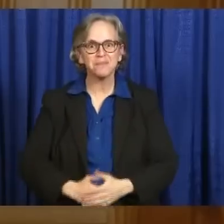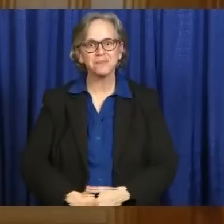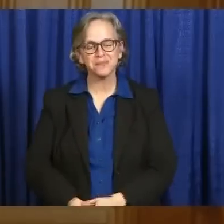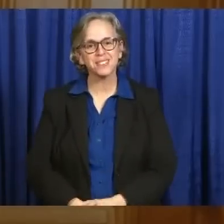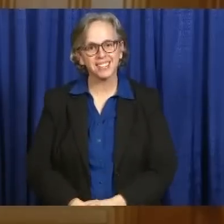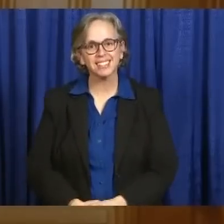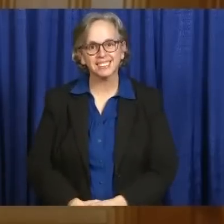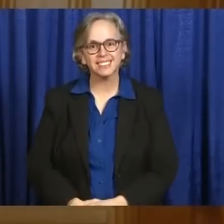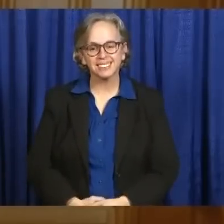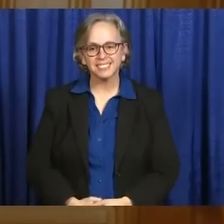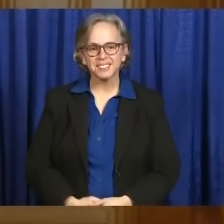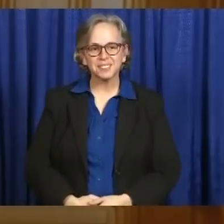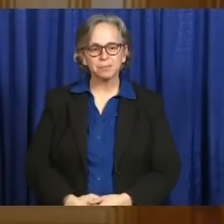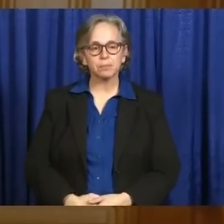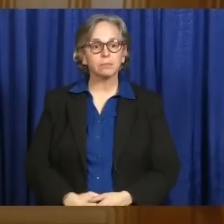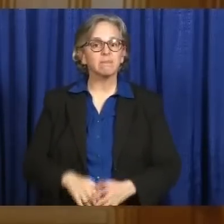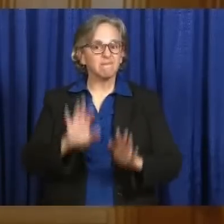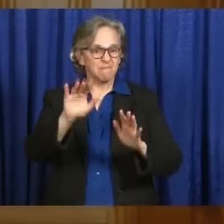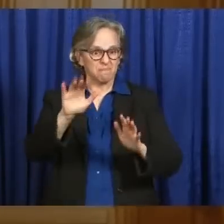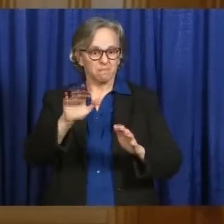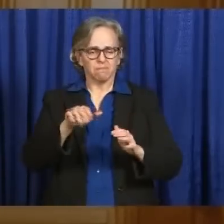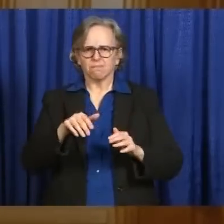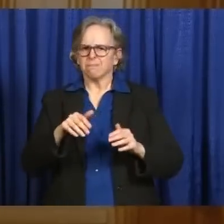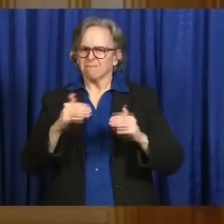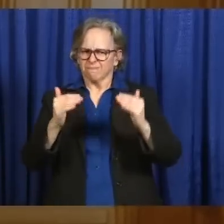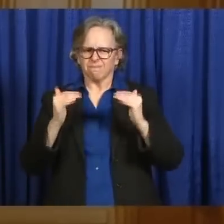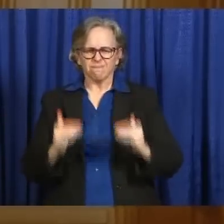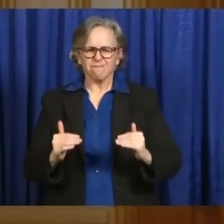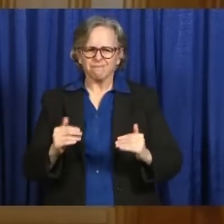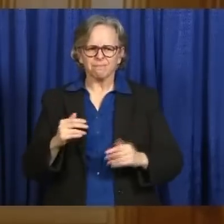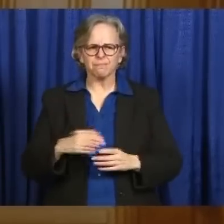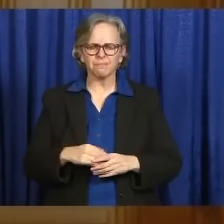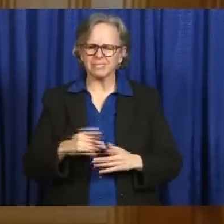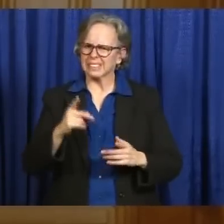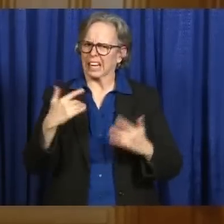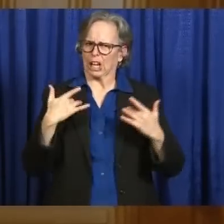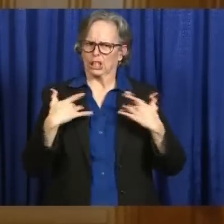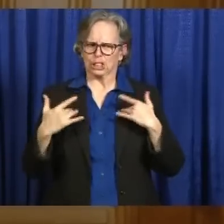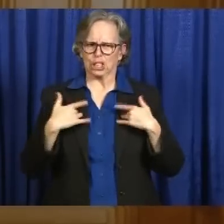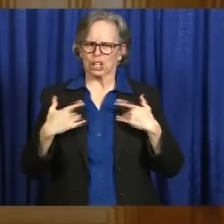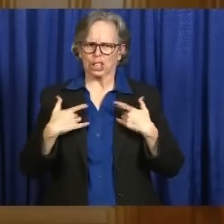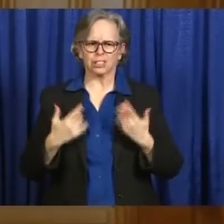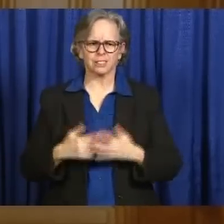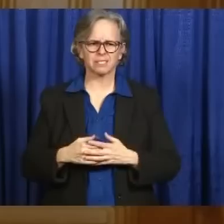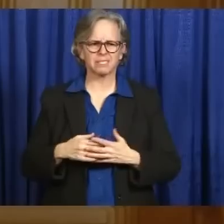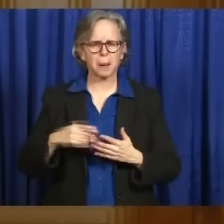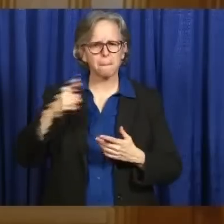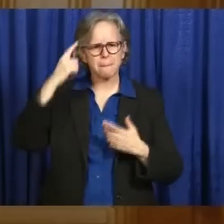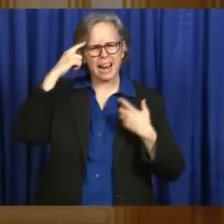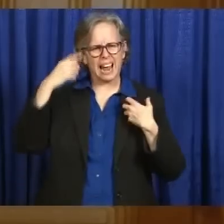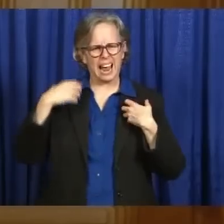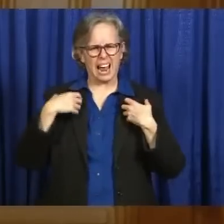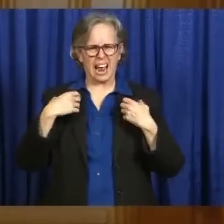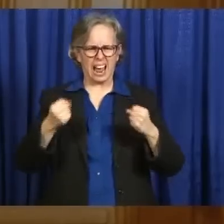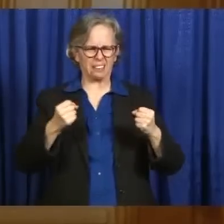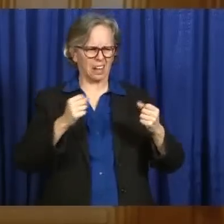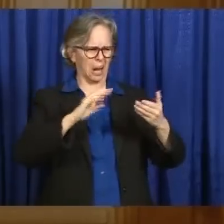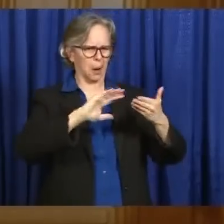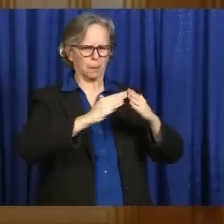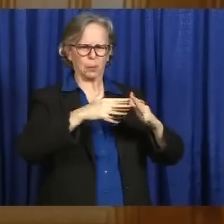TECHNOLOGY TO COME ONLINE. IT IS HAPPENING AND IT WILL MAKE A HUGE, HUGE DIFFERENCE. ONE OF THE THINGS THAT WE